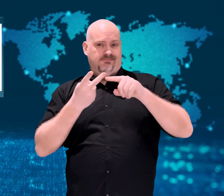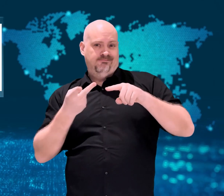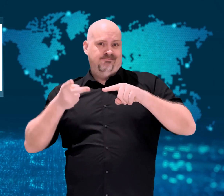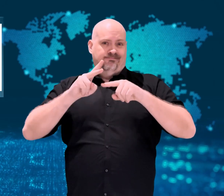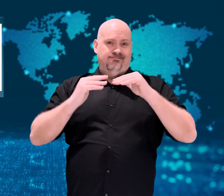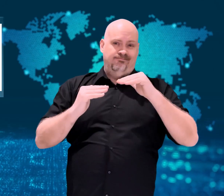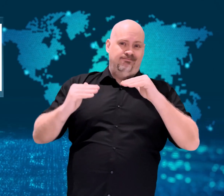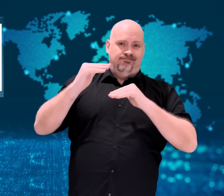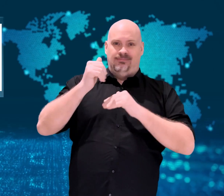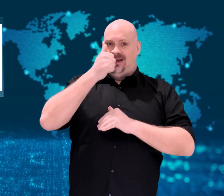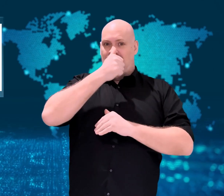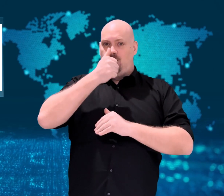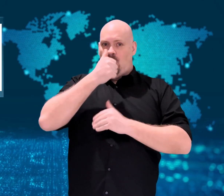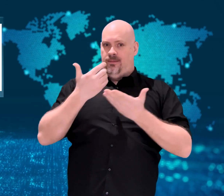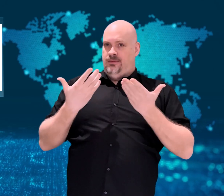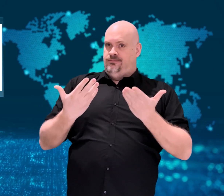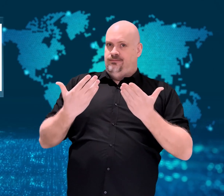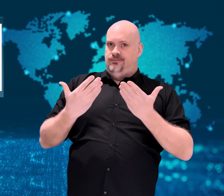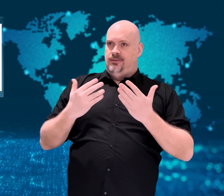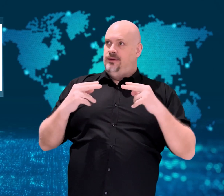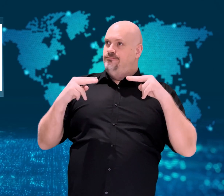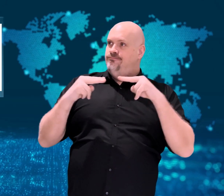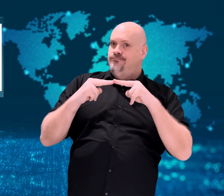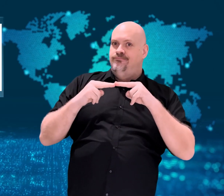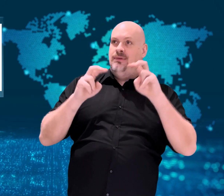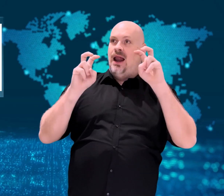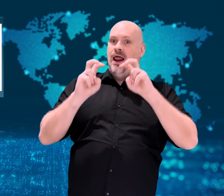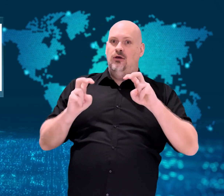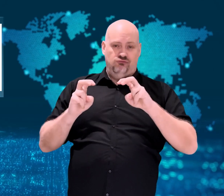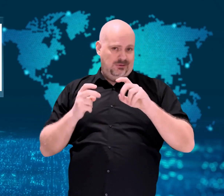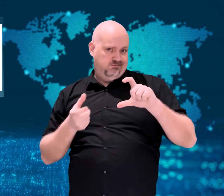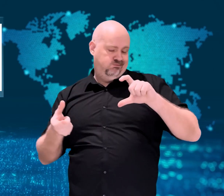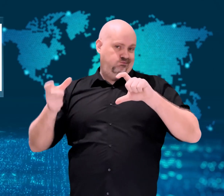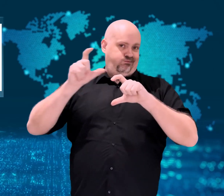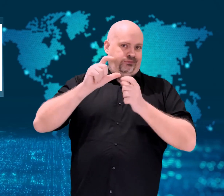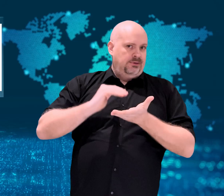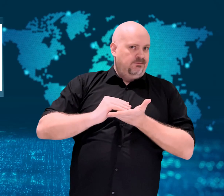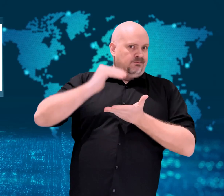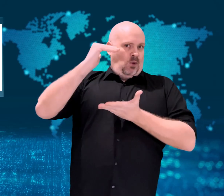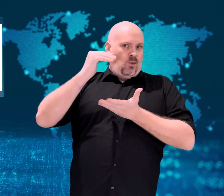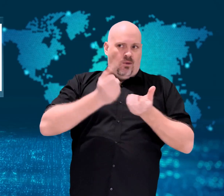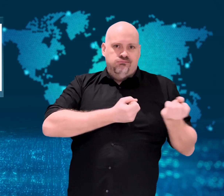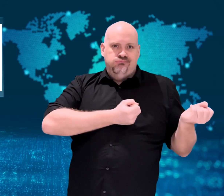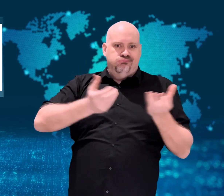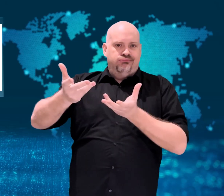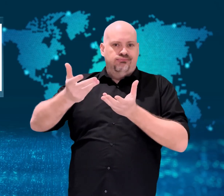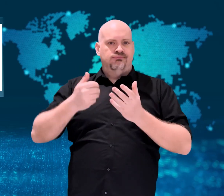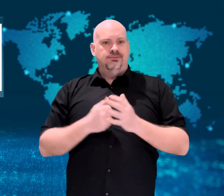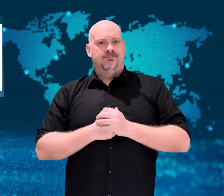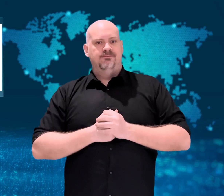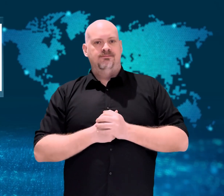The dam will bring electricity to 60% of the nation’s